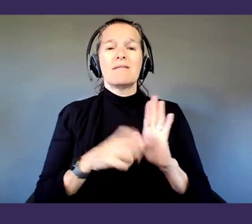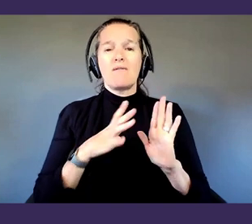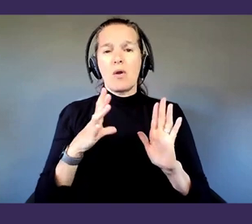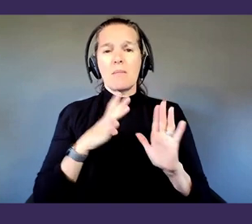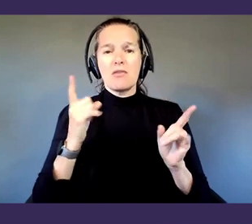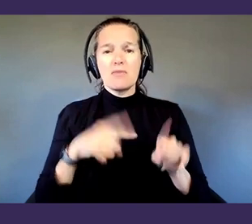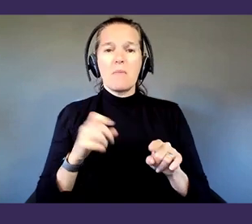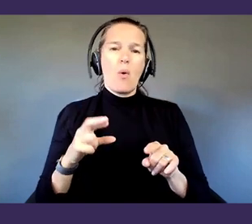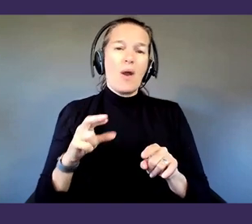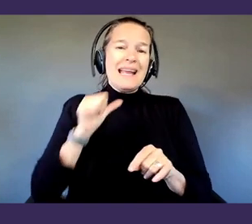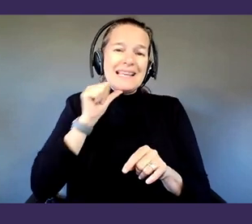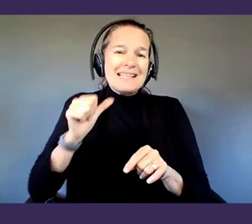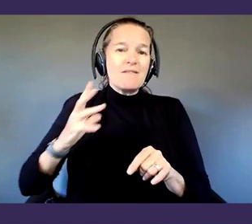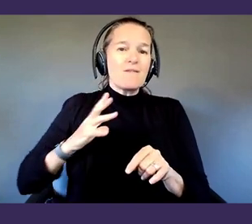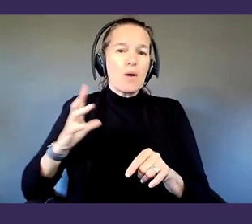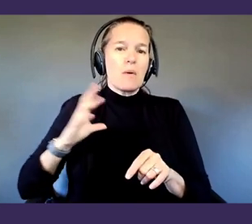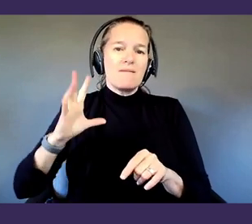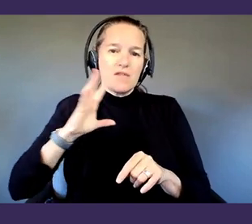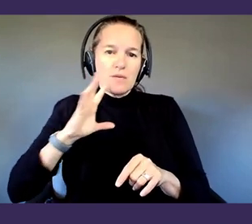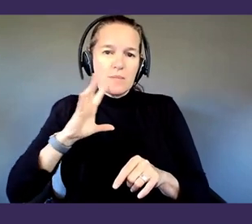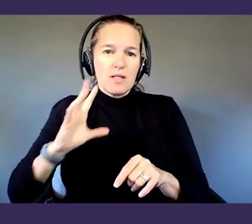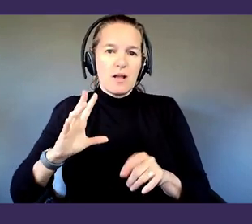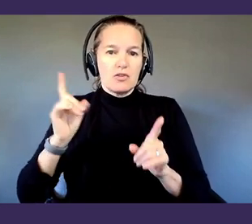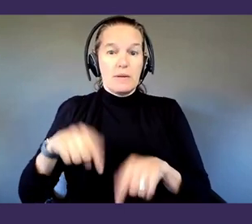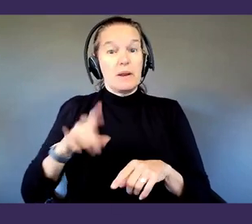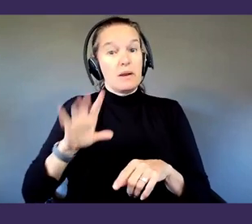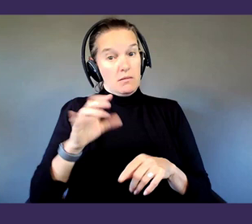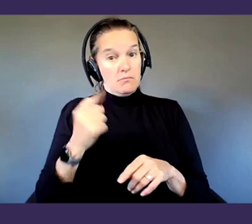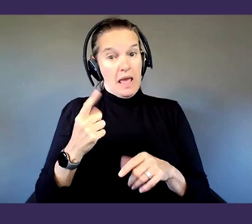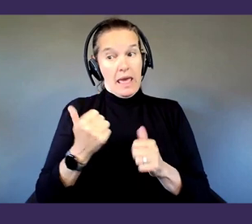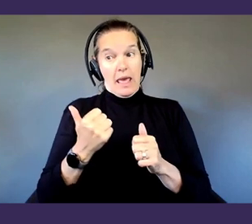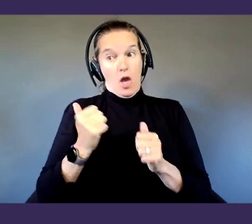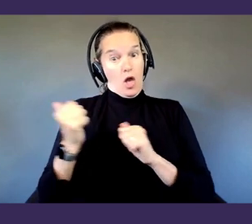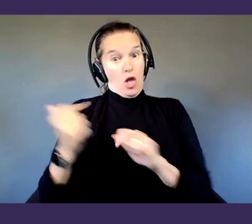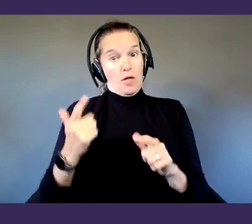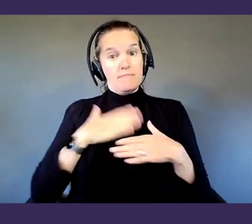Now, I'll say that every client that I've had that we've drafted